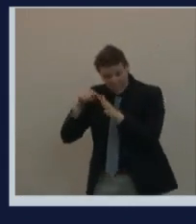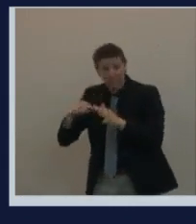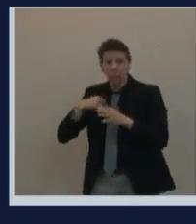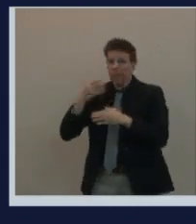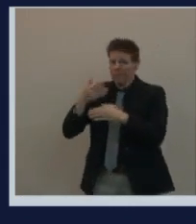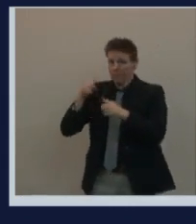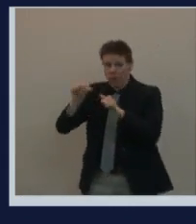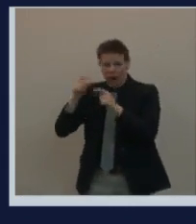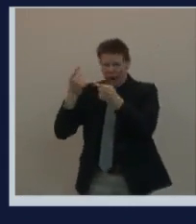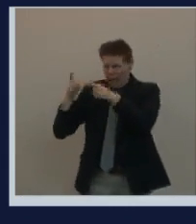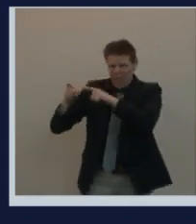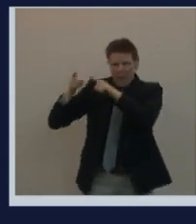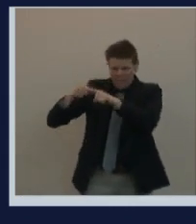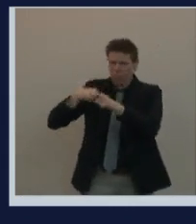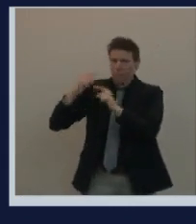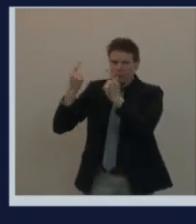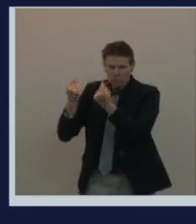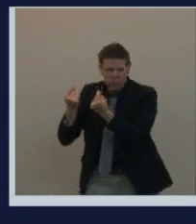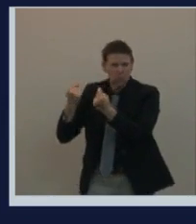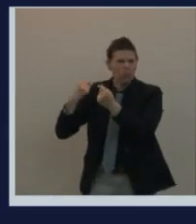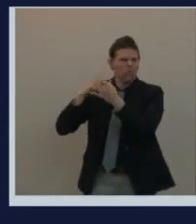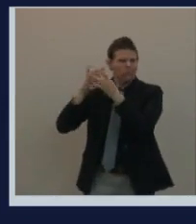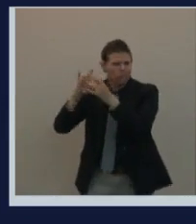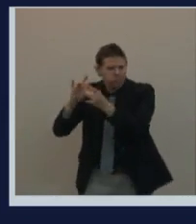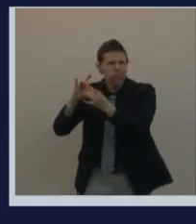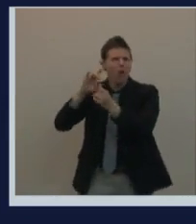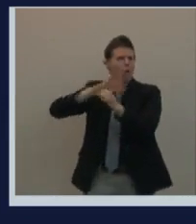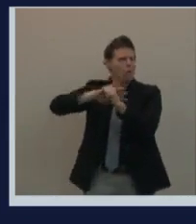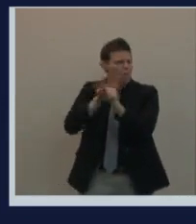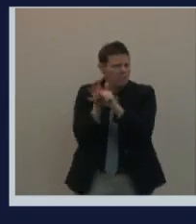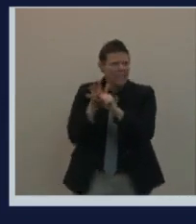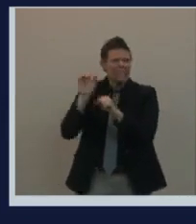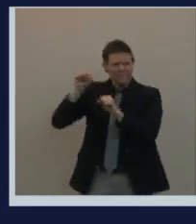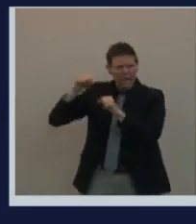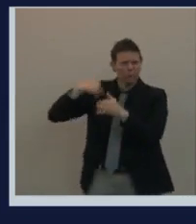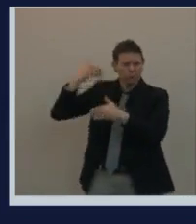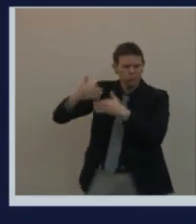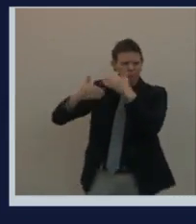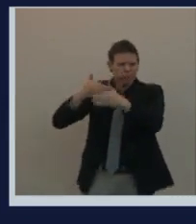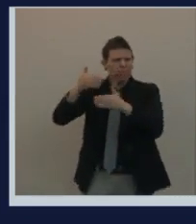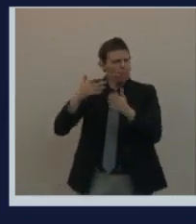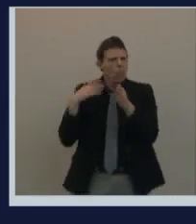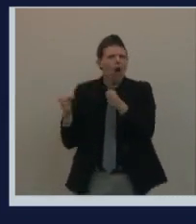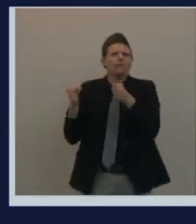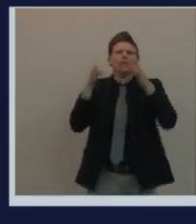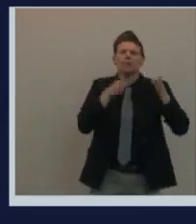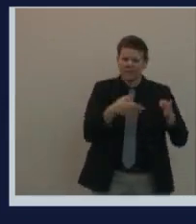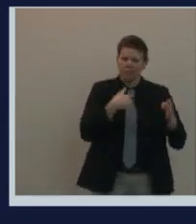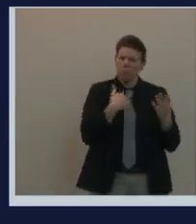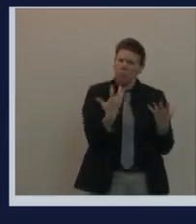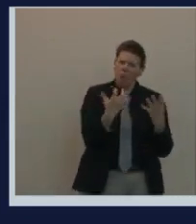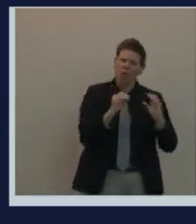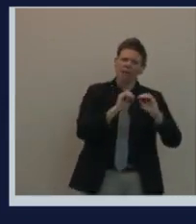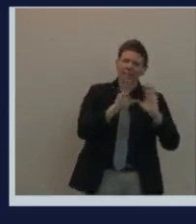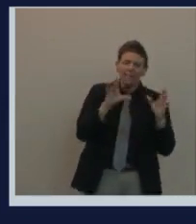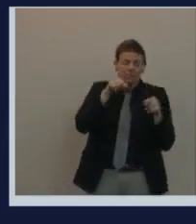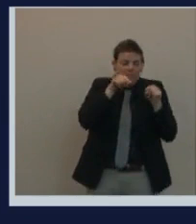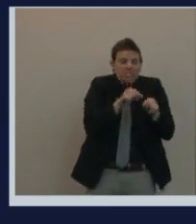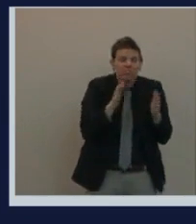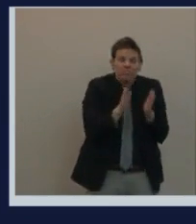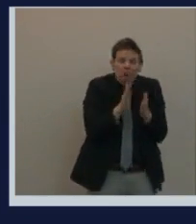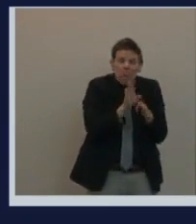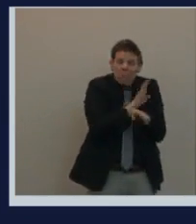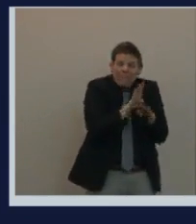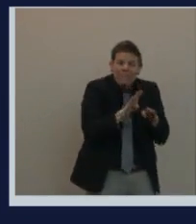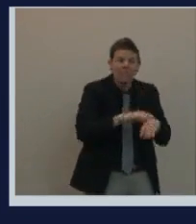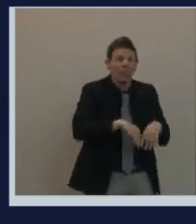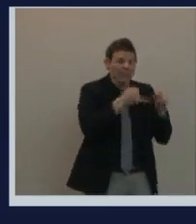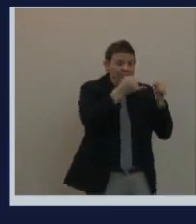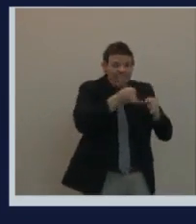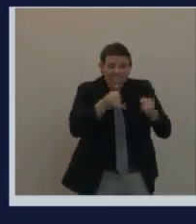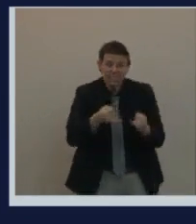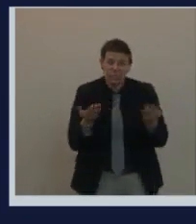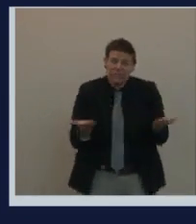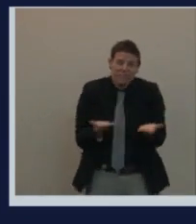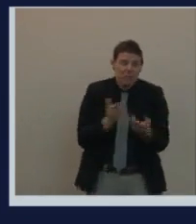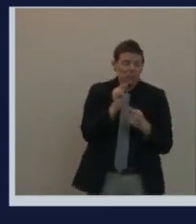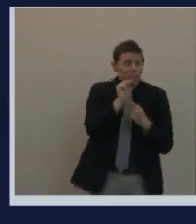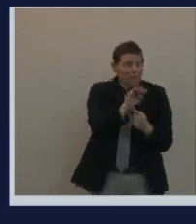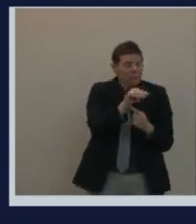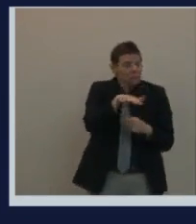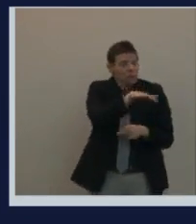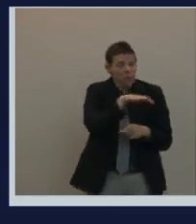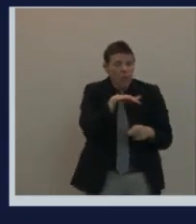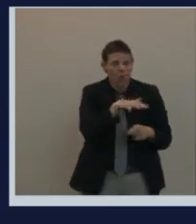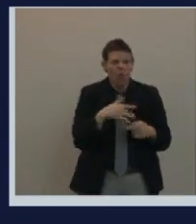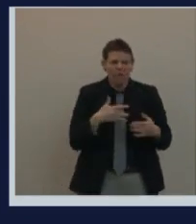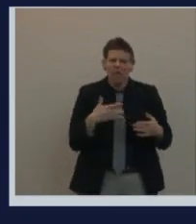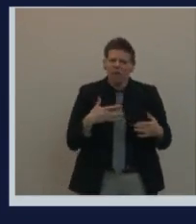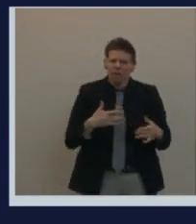I WANT TO MAKE SURE THAT WHILE THE FOCUS OF THESE PRESS EVENTS, SO THAT WE ARE PROVIDING INFORMATION, IS TO TELL YOU WHAT IS GOING ON RELATED TO COVID-19 DIRECTLY.